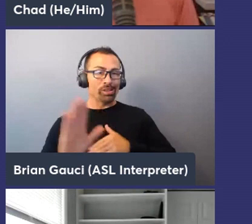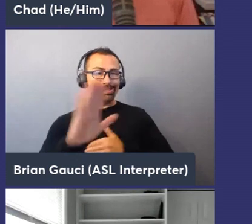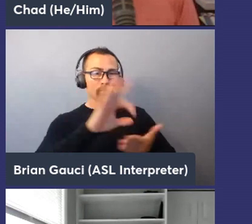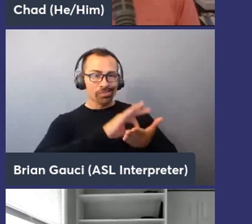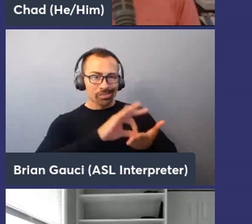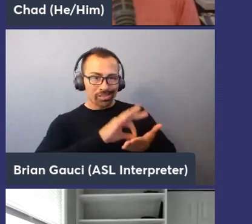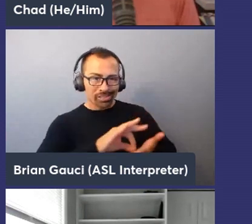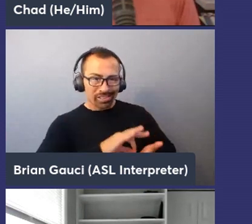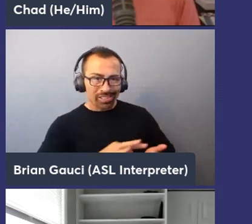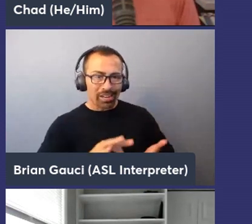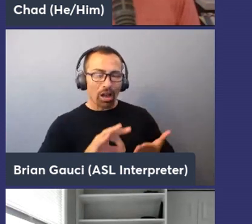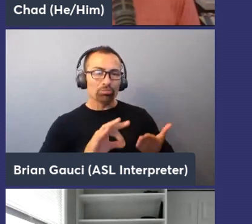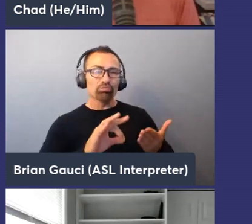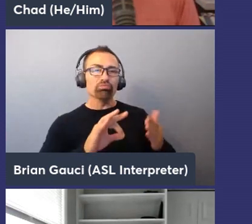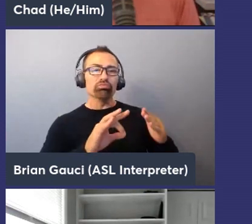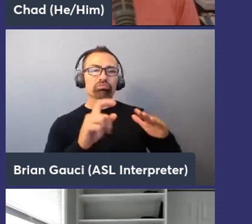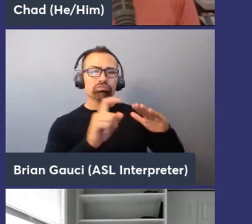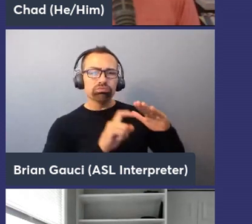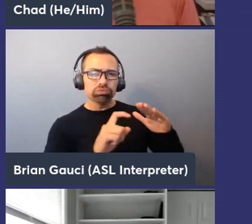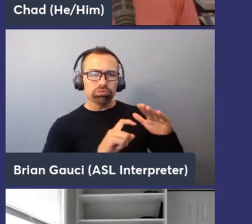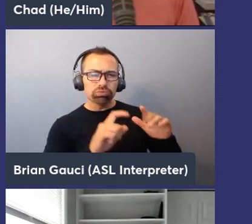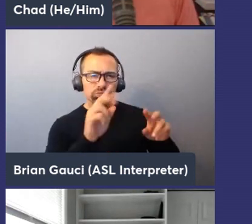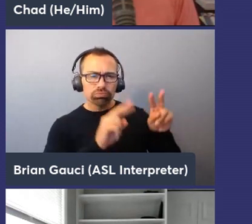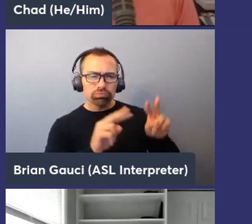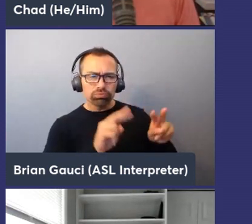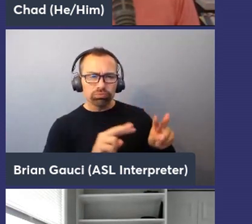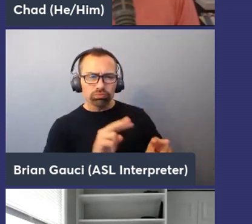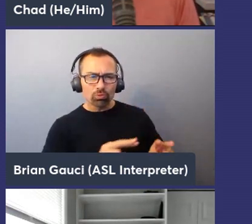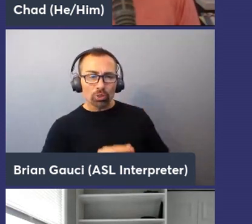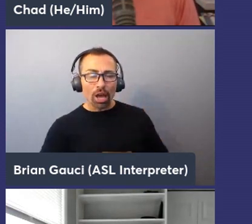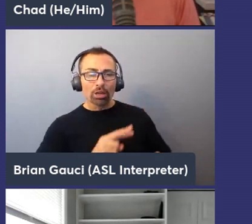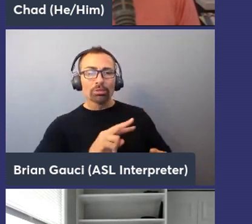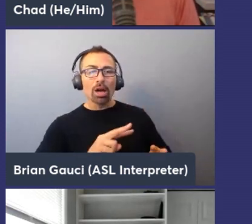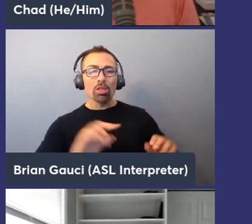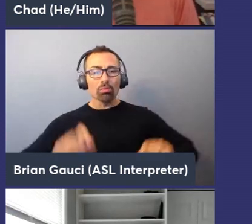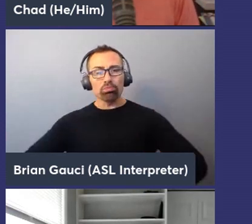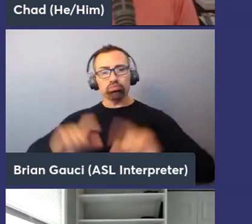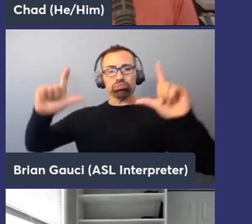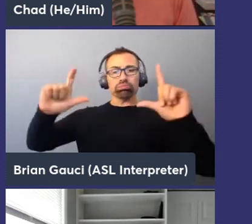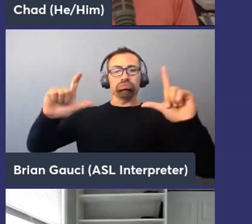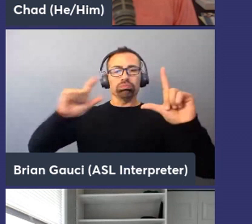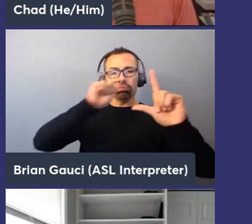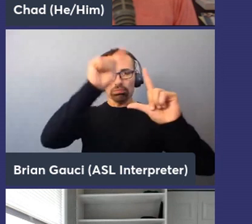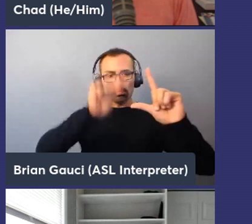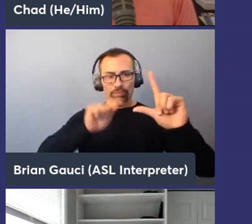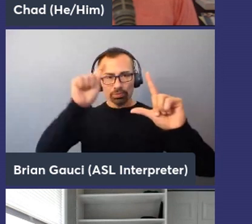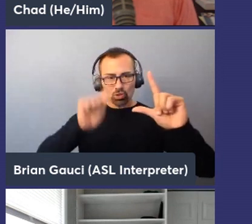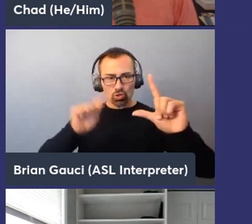of how each of the resources in your account are used and how they're connected together. So what we're looking at here